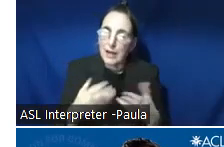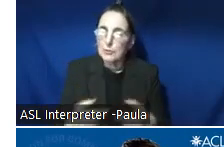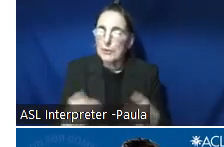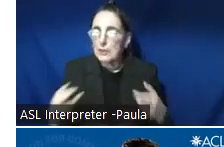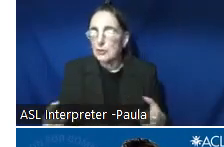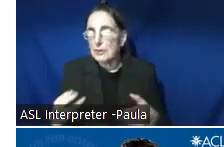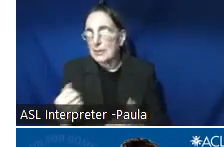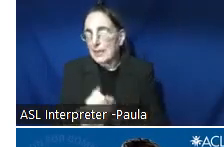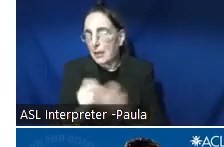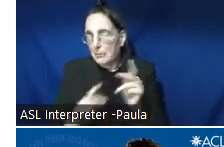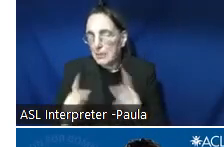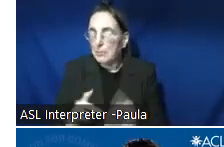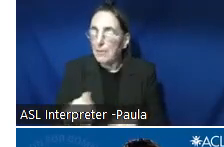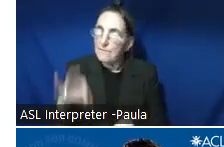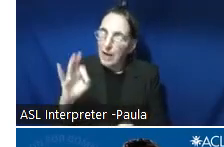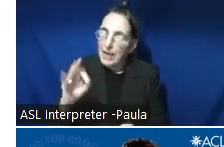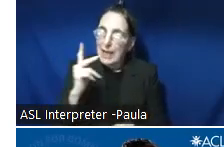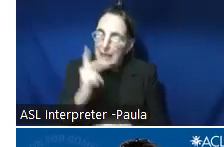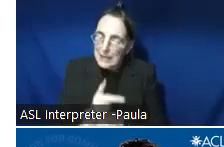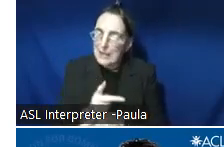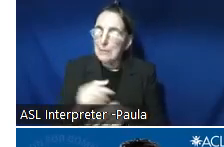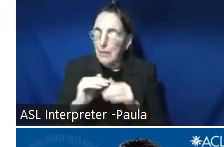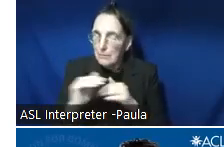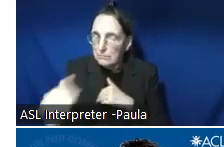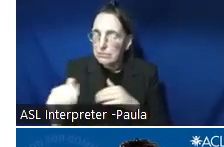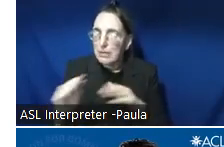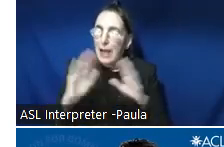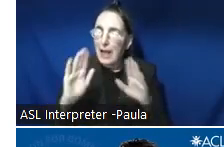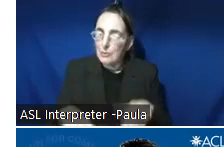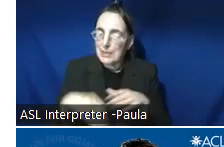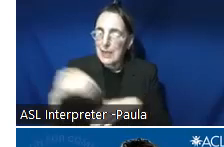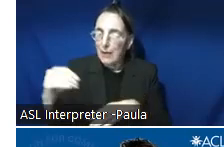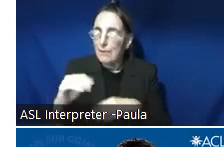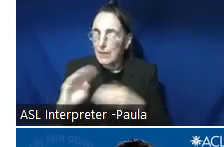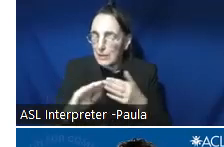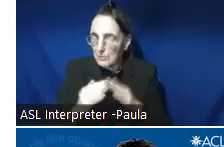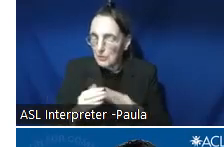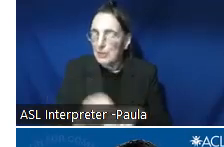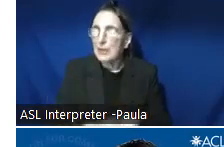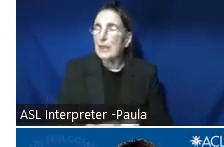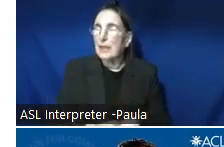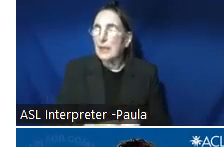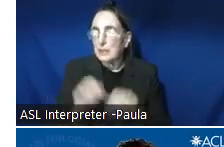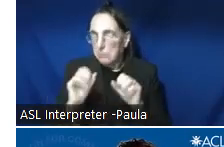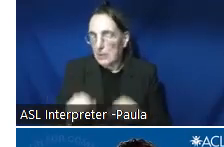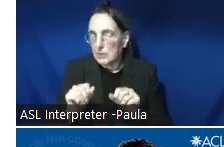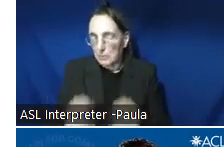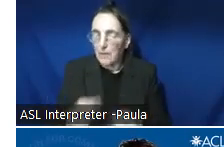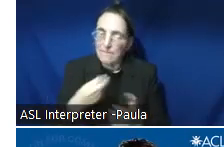keep stable housing in the community. This is a technical assistance opportunity for states and funding is not available The accelerator will operate